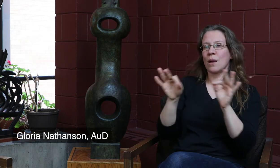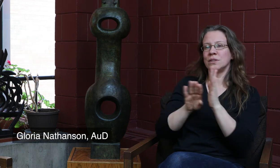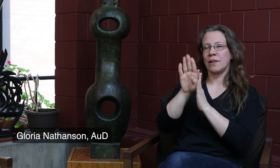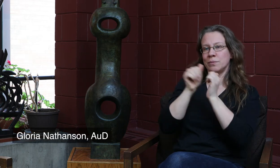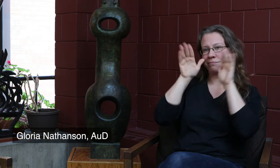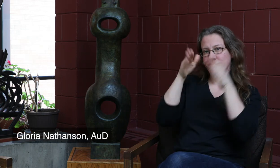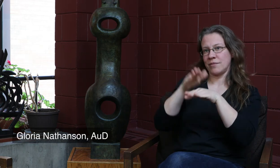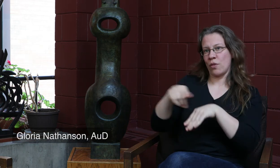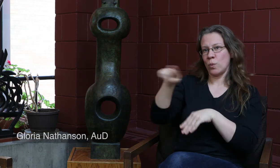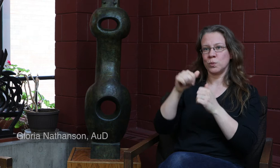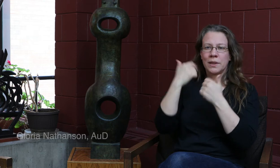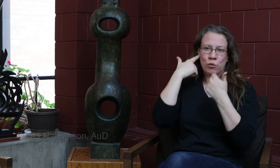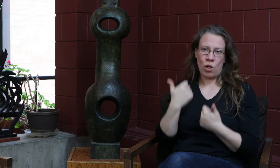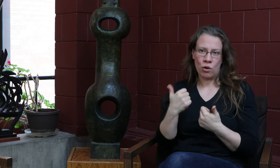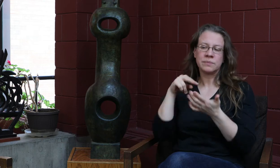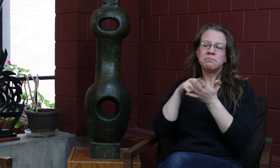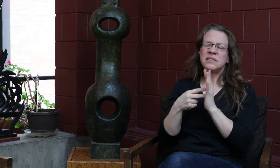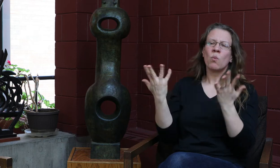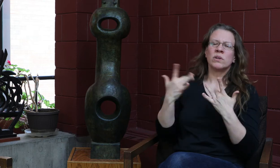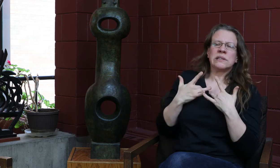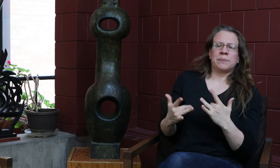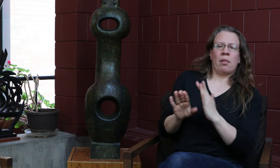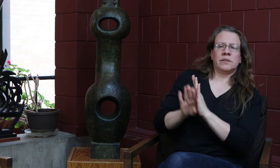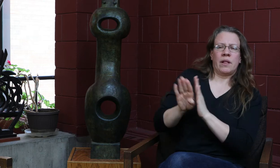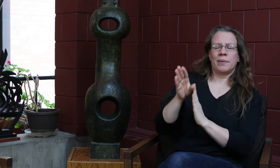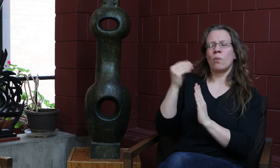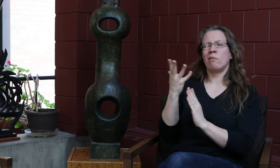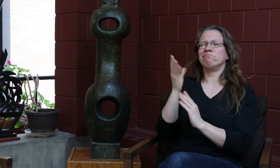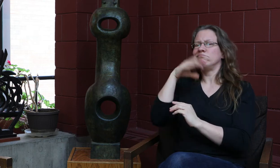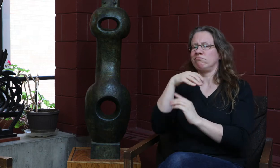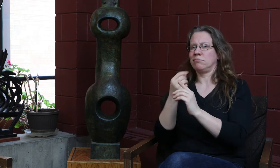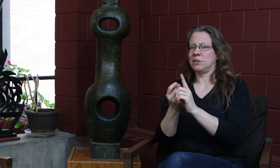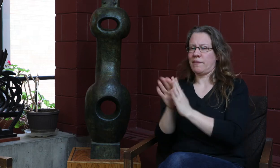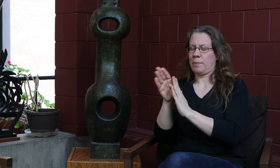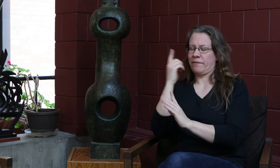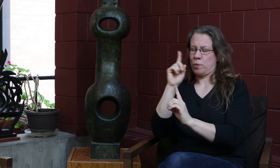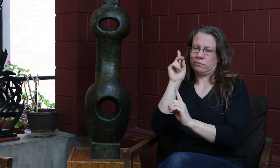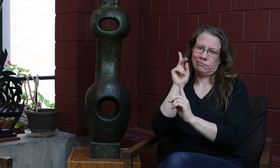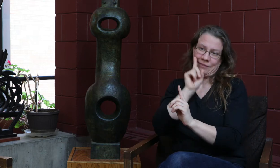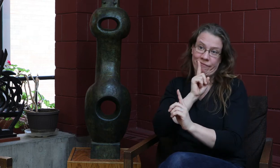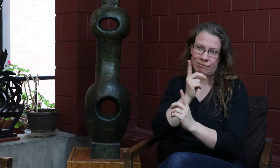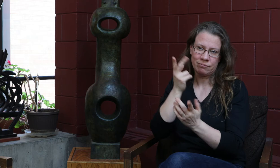focusing on those with hearing loss. Meaning, what is typical in development and what is unusual in development for D/deaf and hard of hearing people.